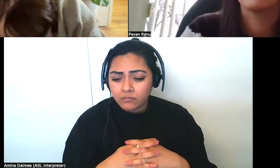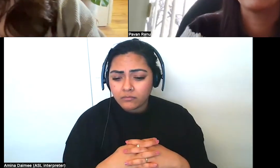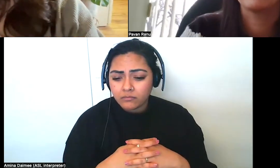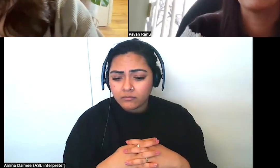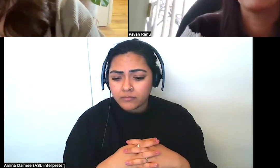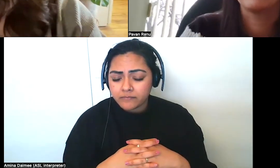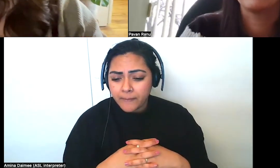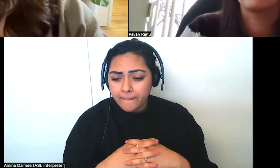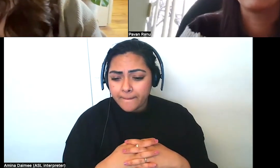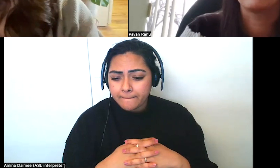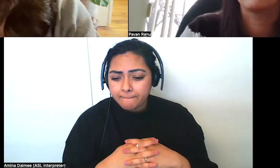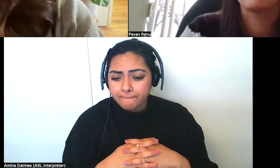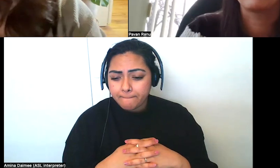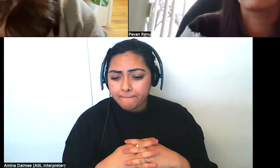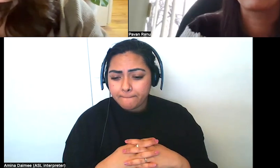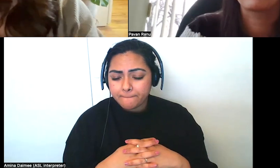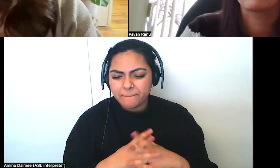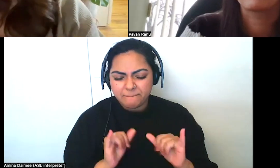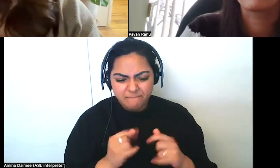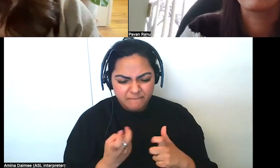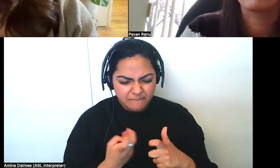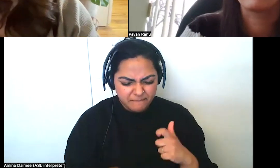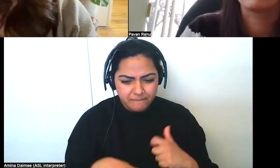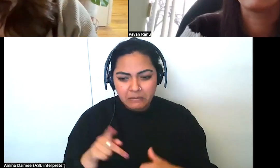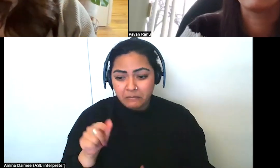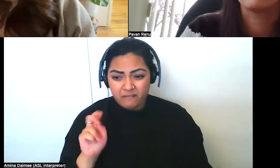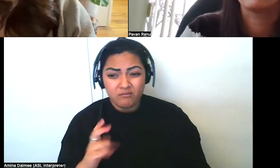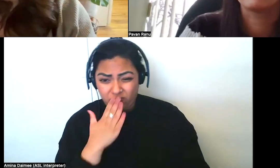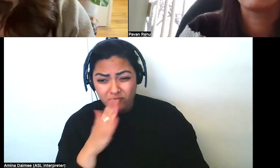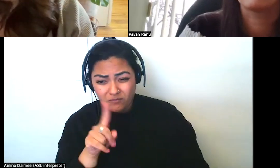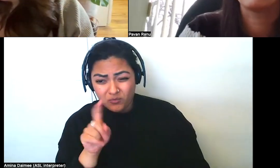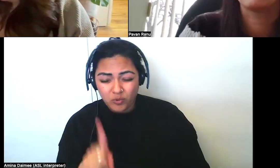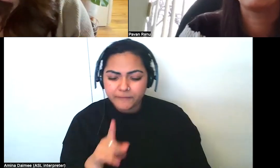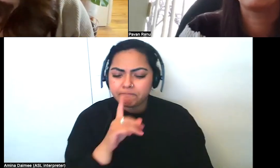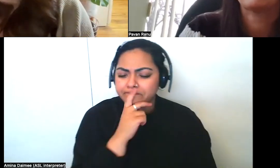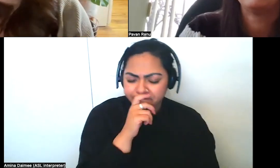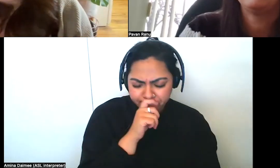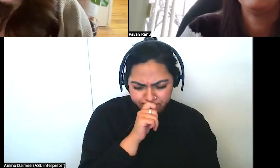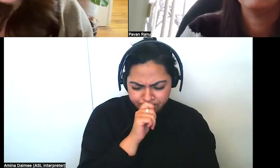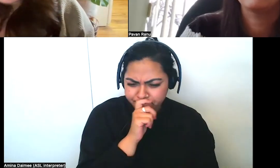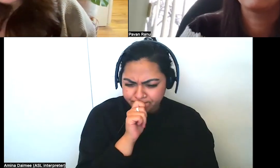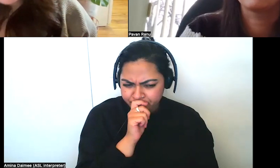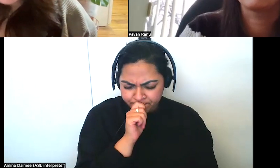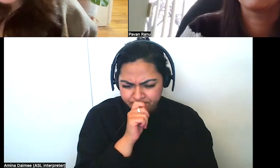Monique: I think something to think about, and we've talked about this a little bit, is like